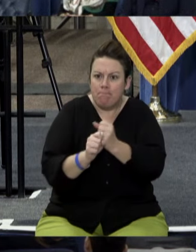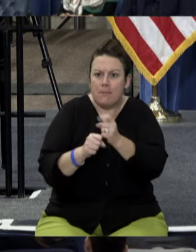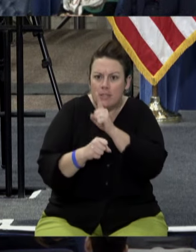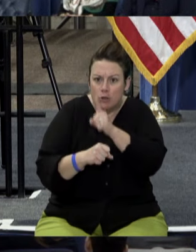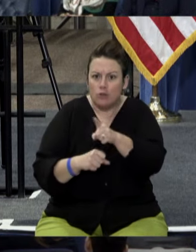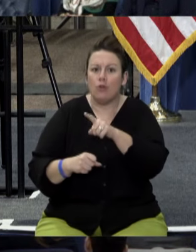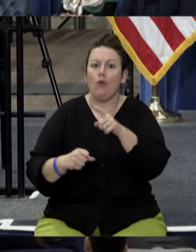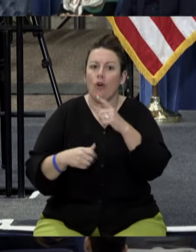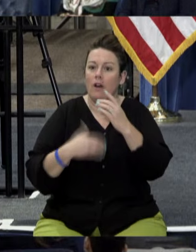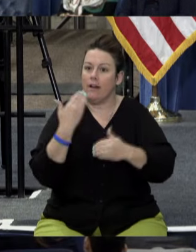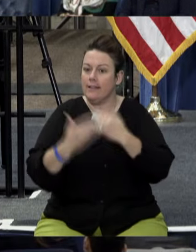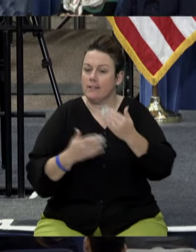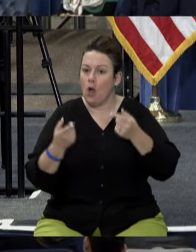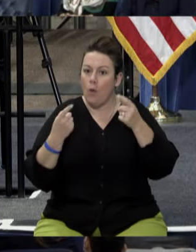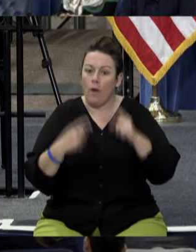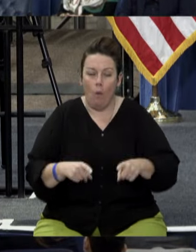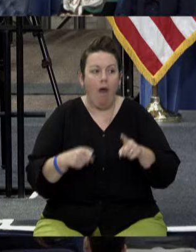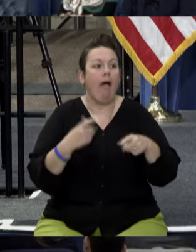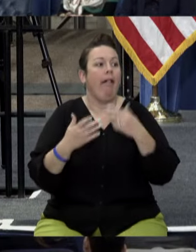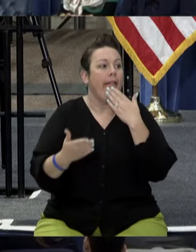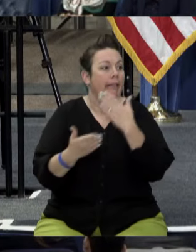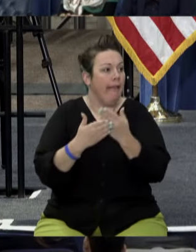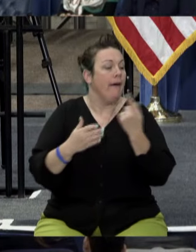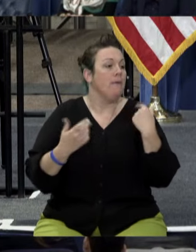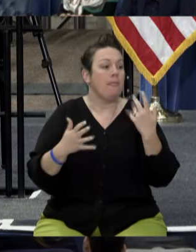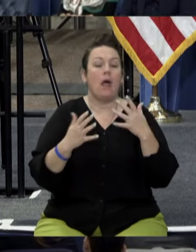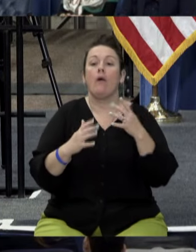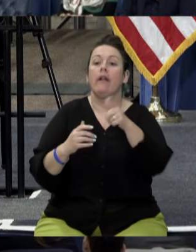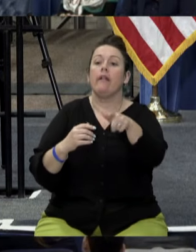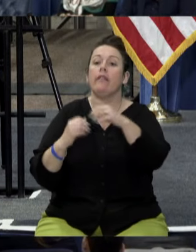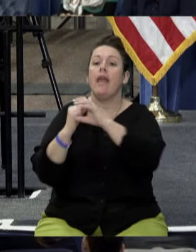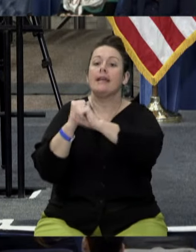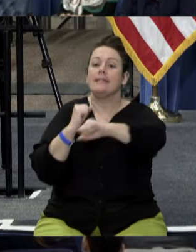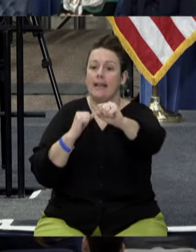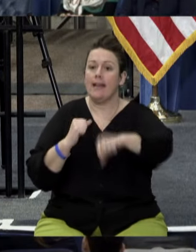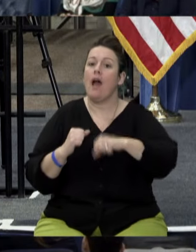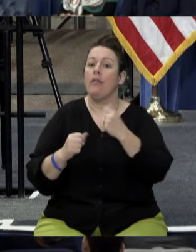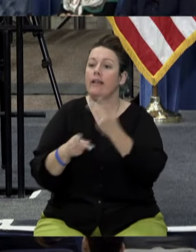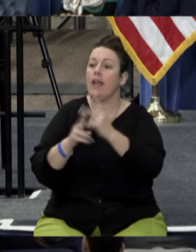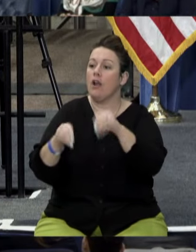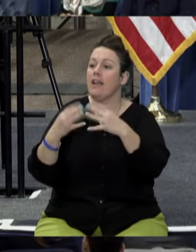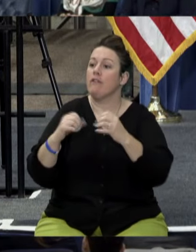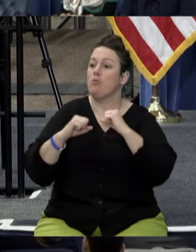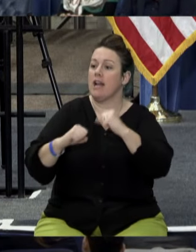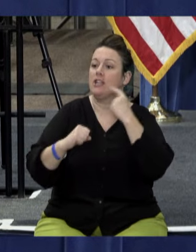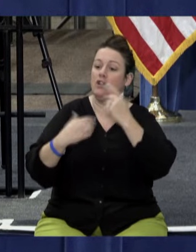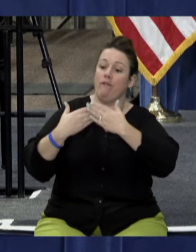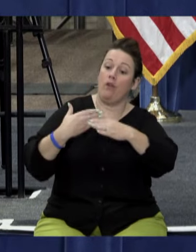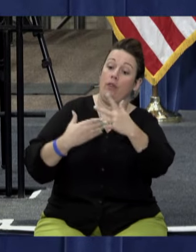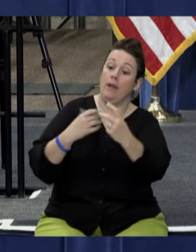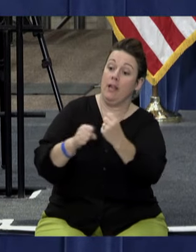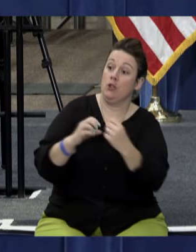going well. We've also heard already extended out caregiver protection for over three more years. But then we've also began to look at in our health care,